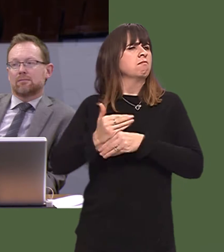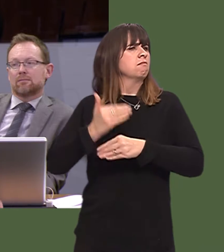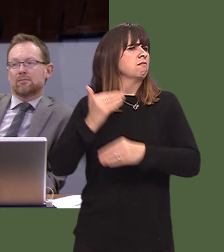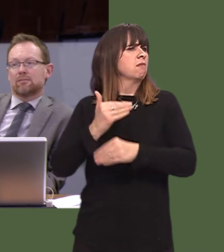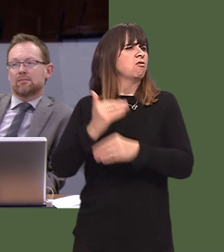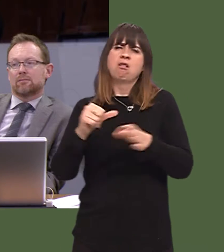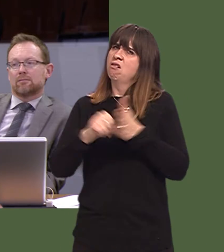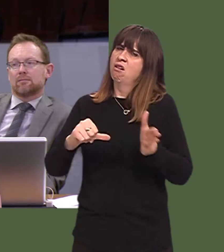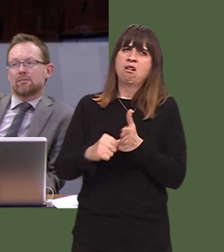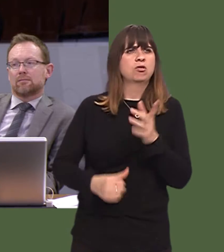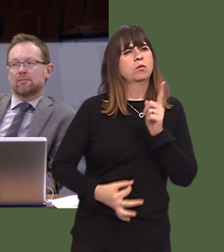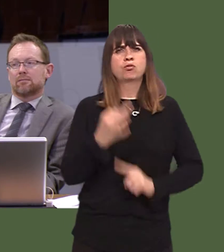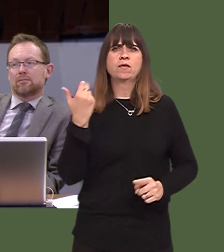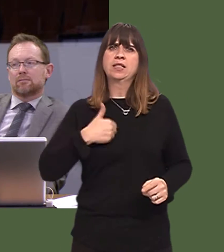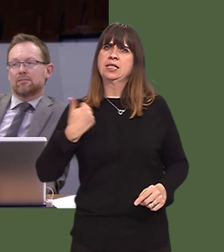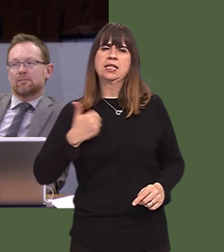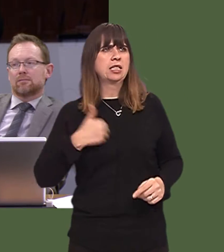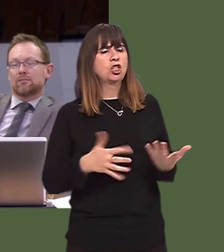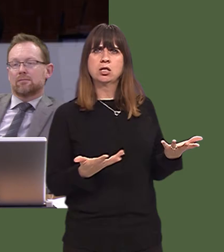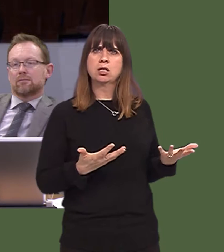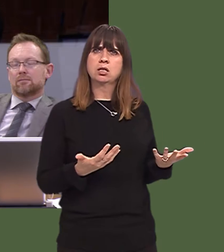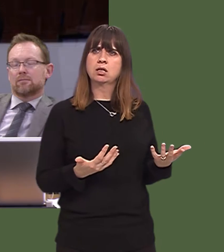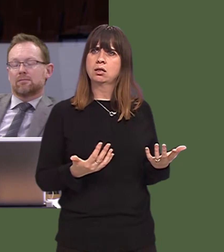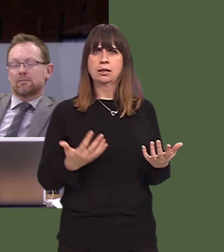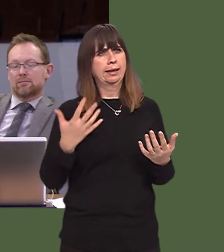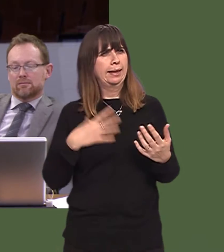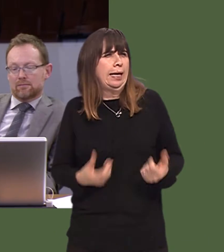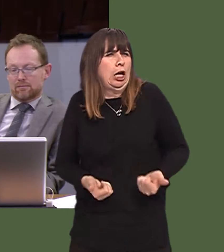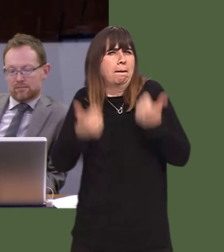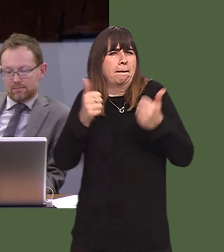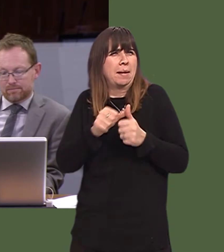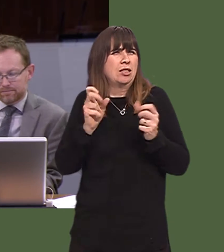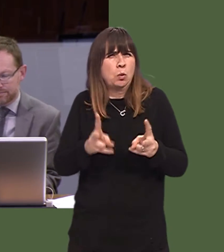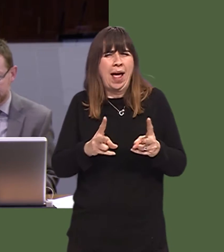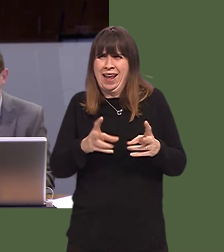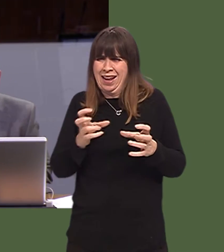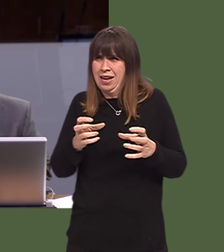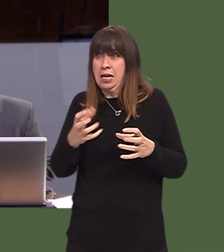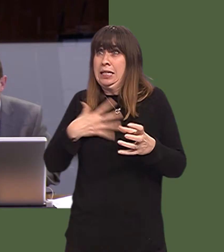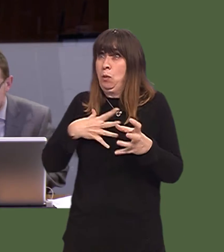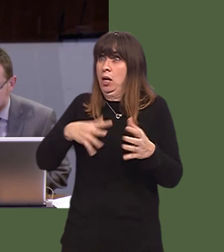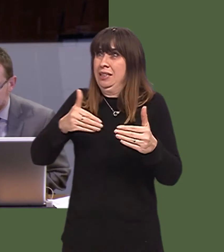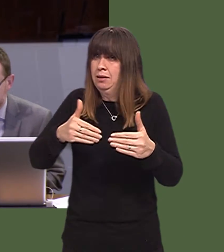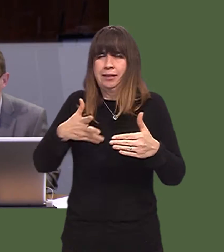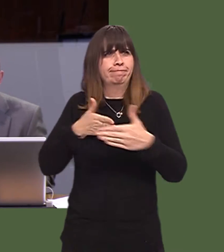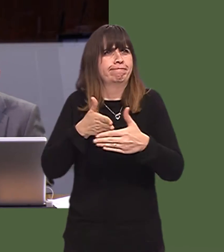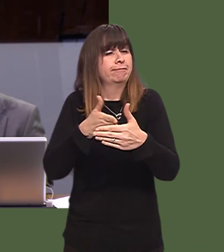to improving teachersí performance in schools and access to best practice. Do you recognise these significant barriers, First Minister?